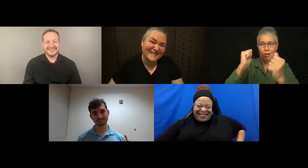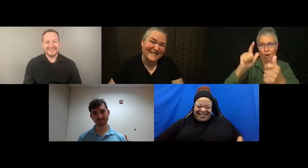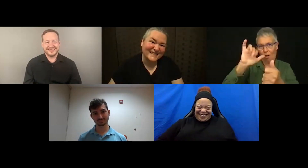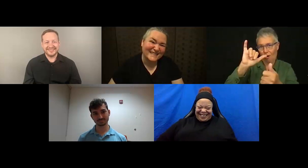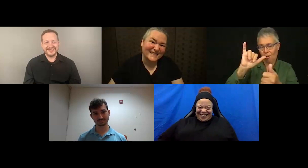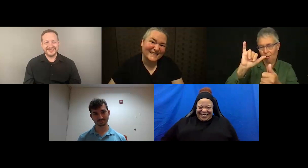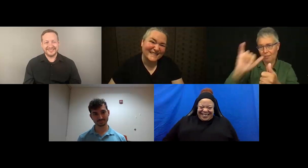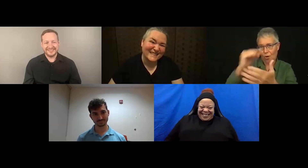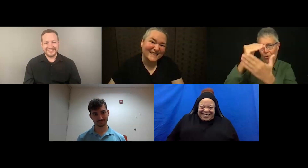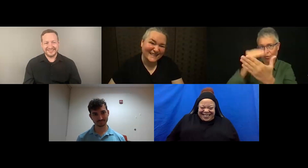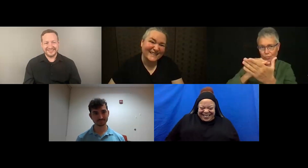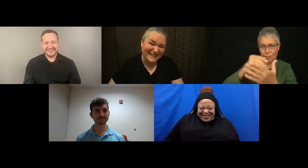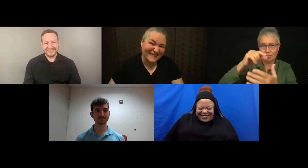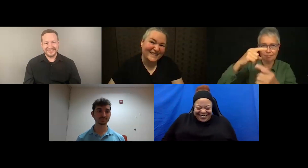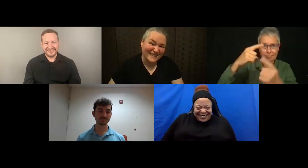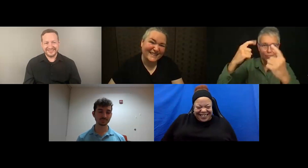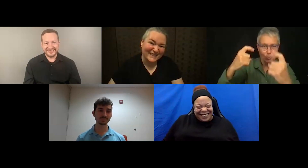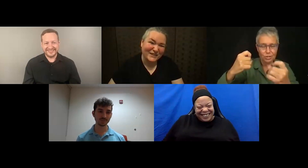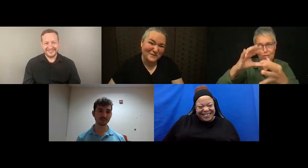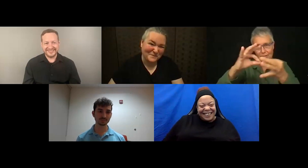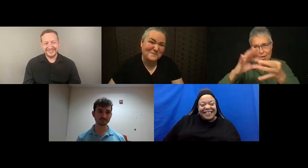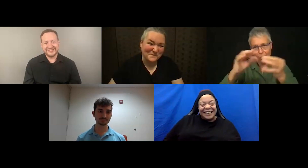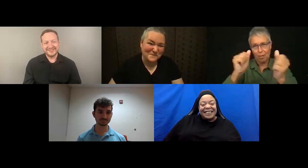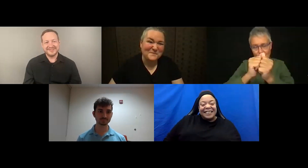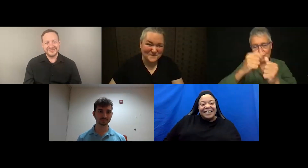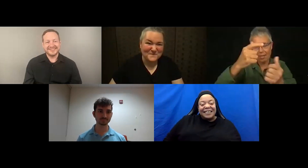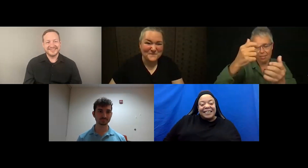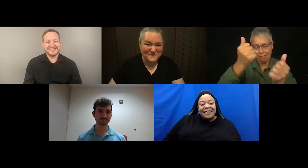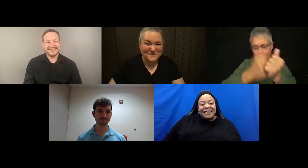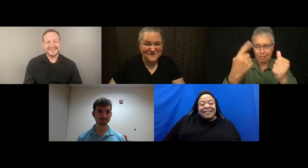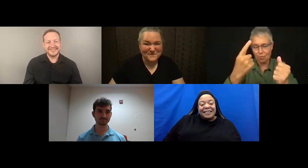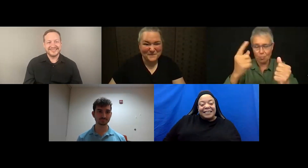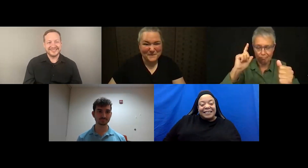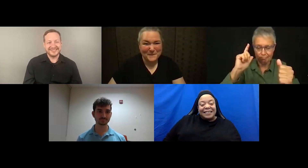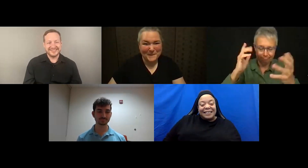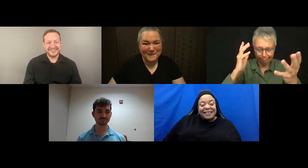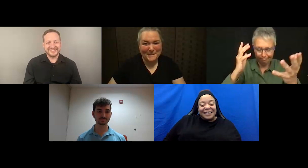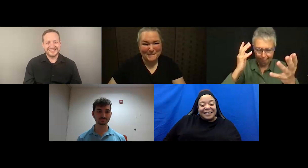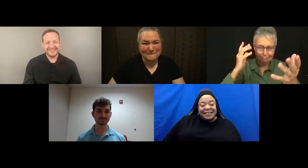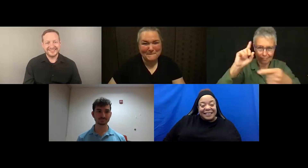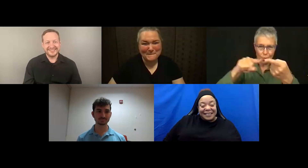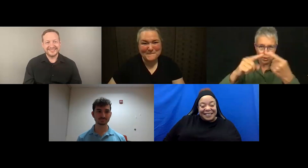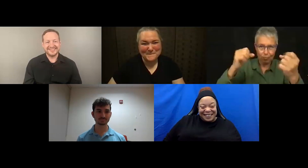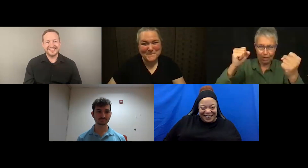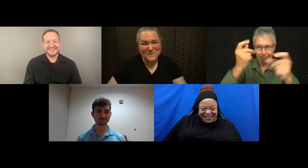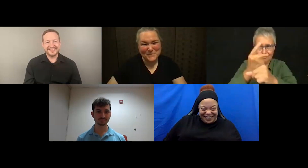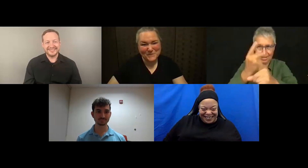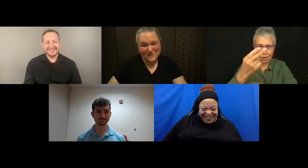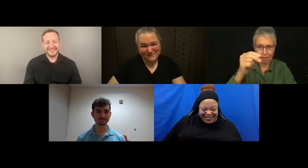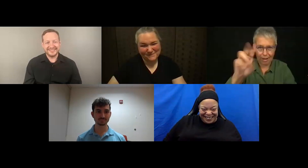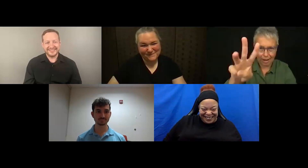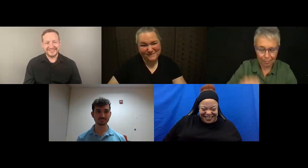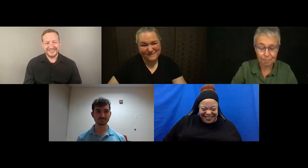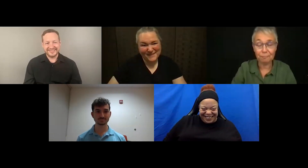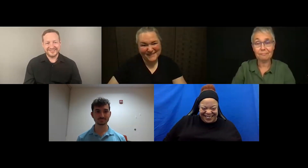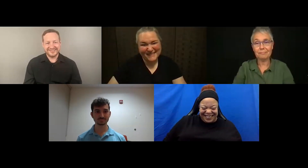list of questions and comments with everyone, when we get it all